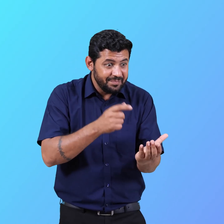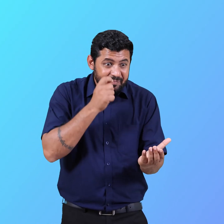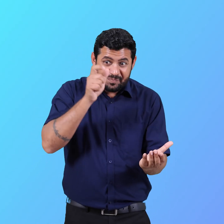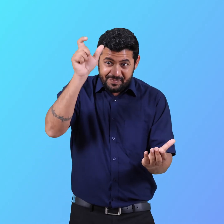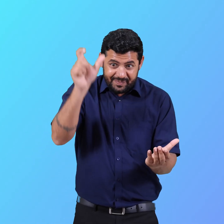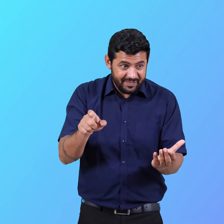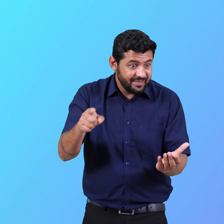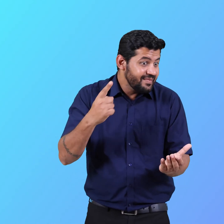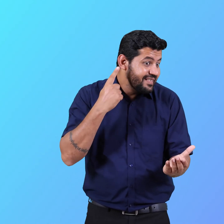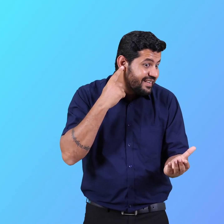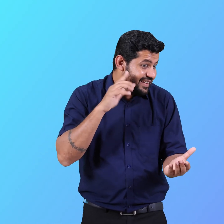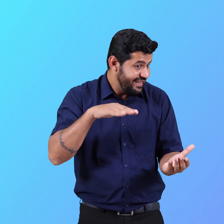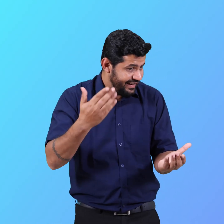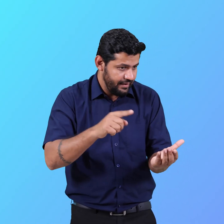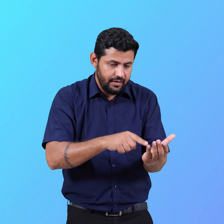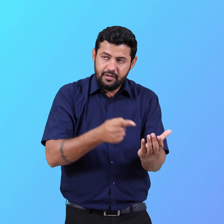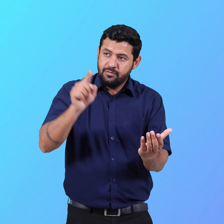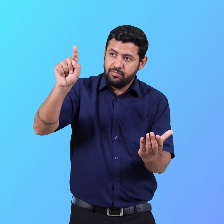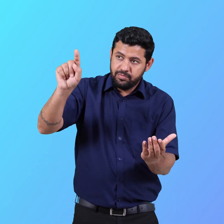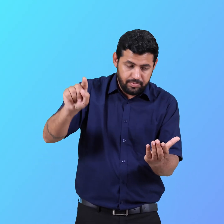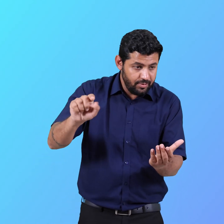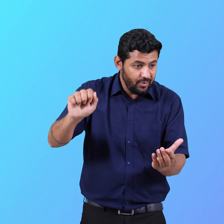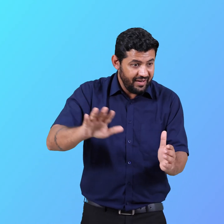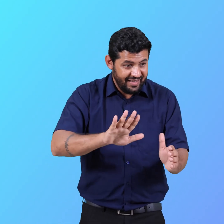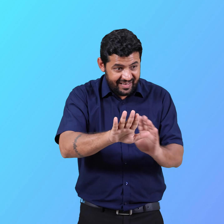Then he will put some of the oil that is in his palm on the person to be made clean. He will put that oil on the same places he put the blood of the guilt offering.